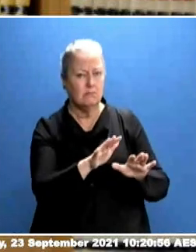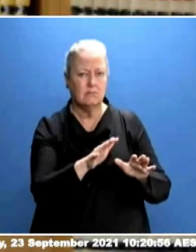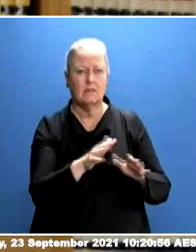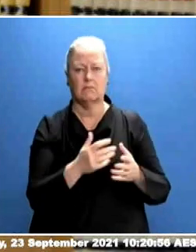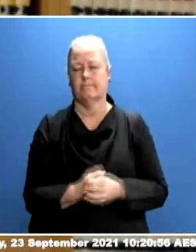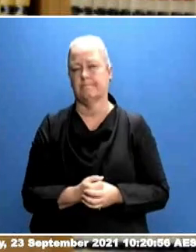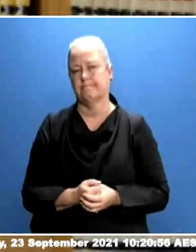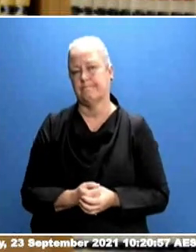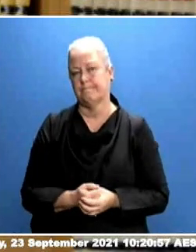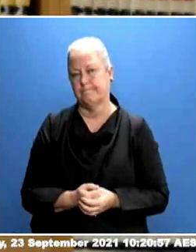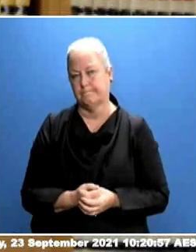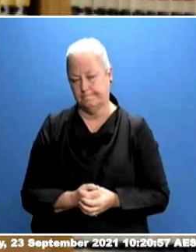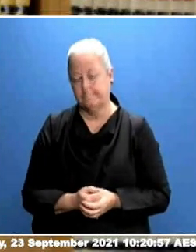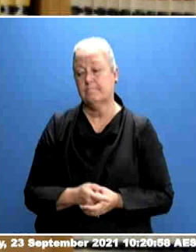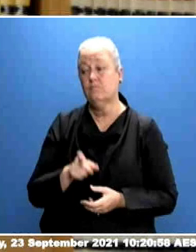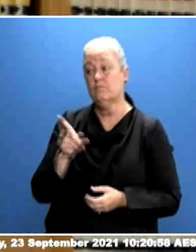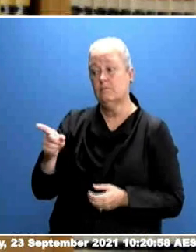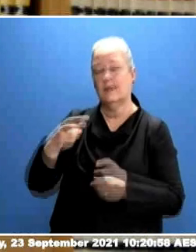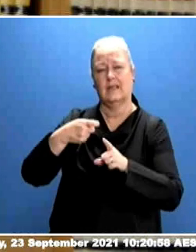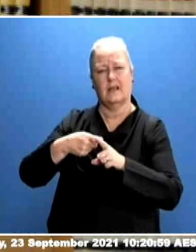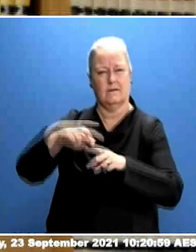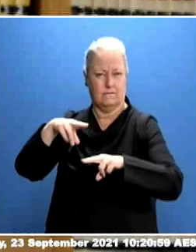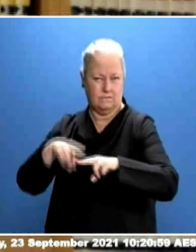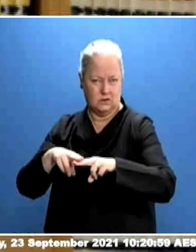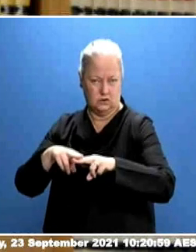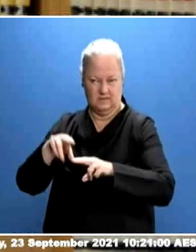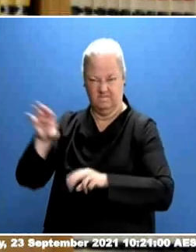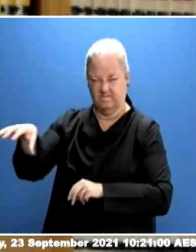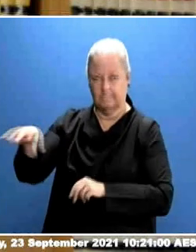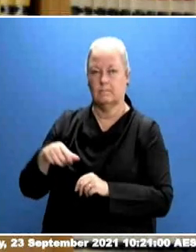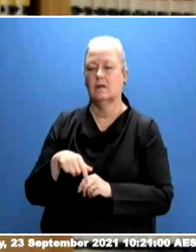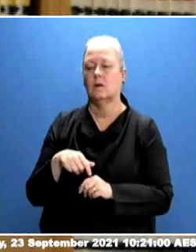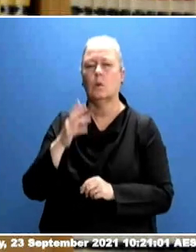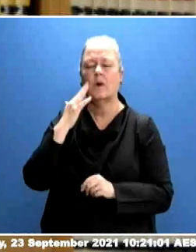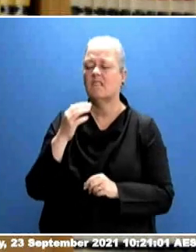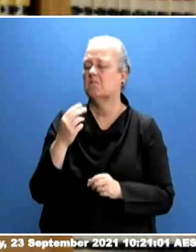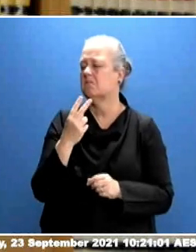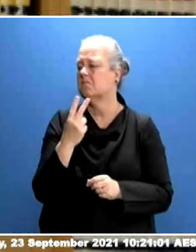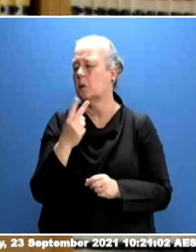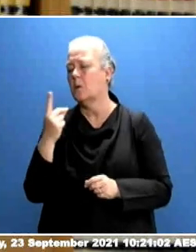And within Kath French, when in that 21-day period or 42 ---